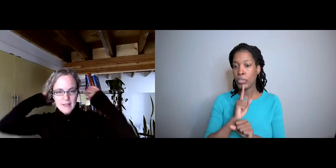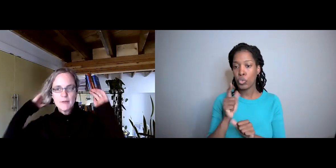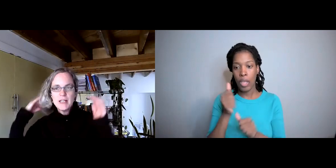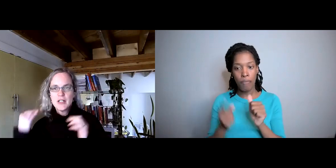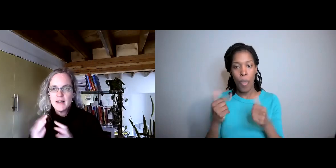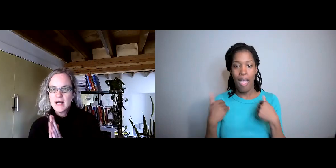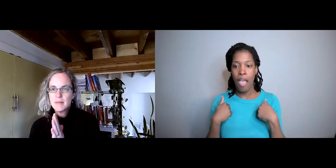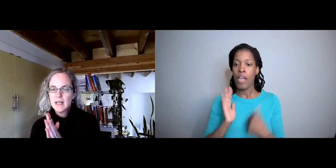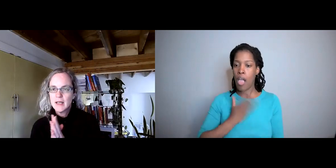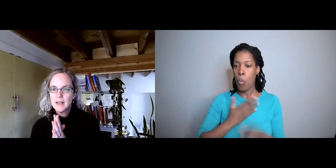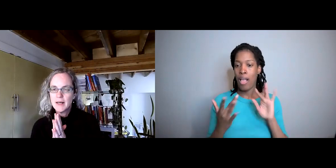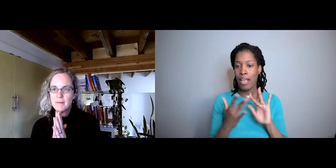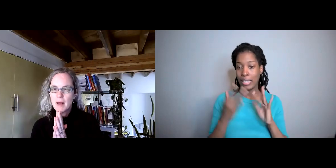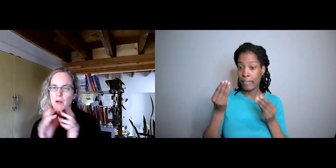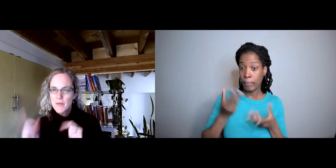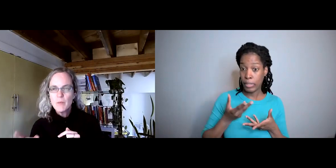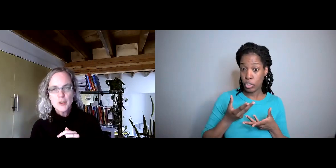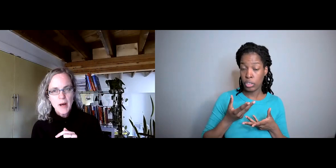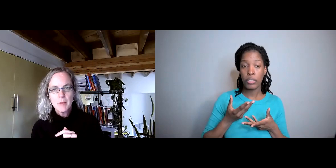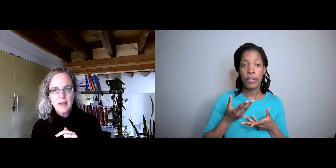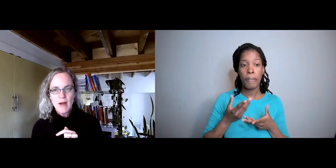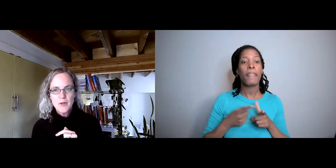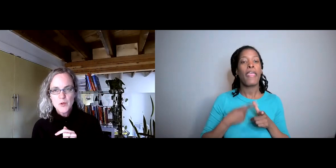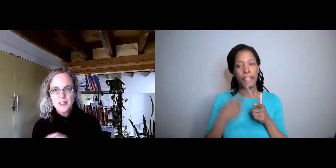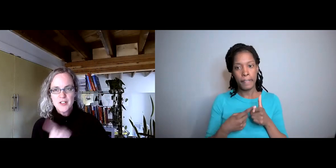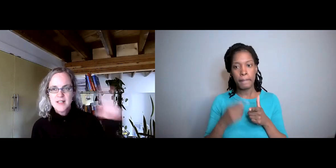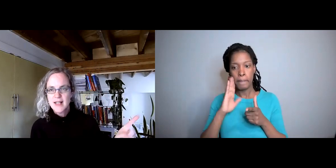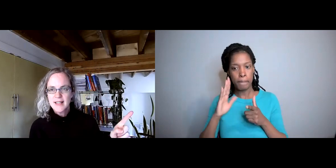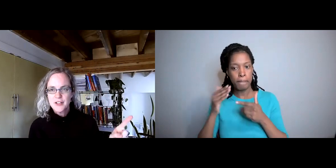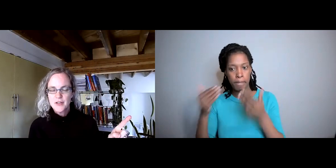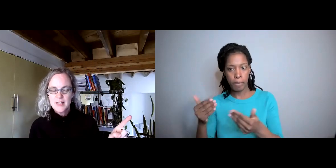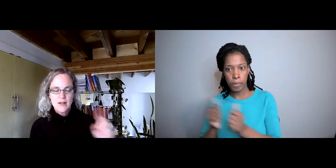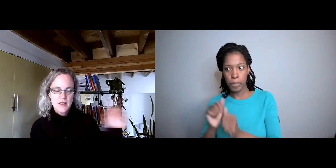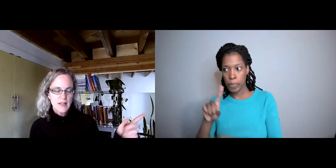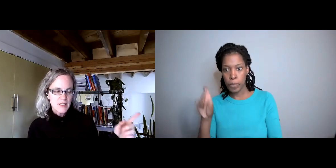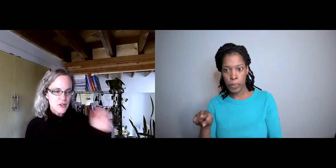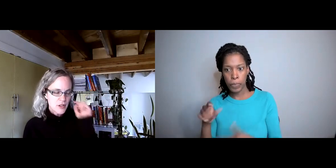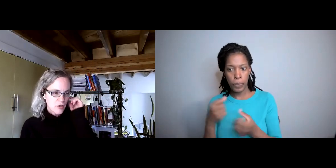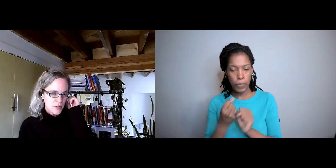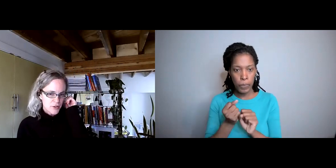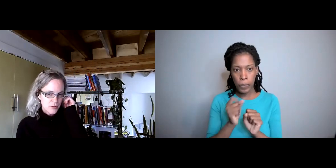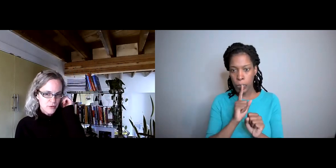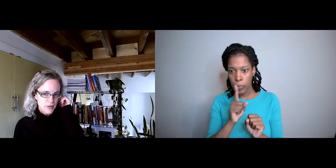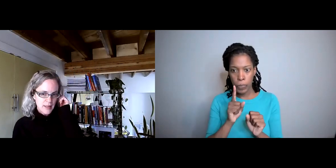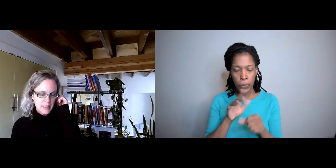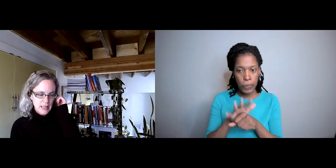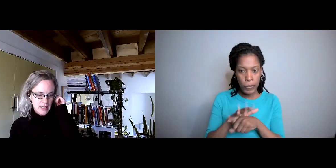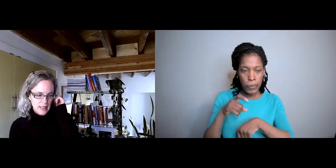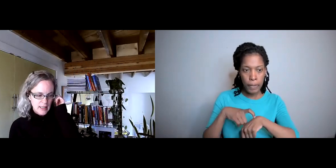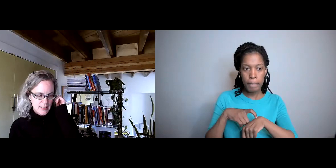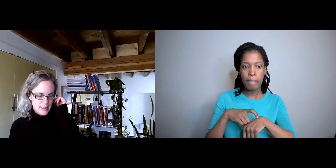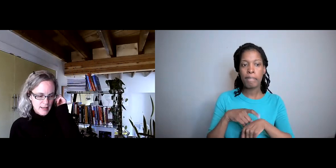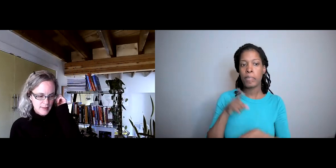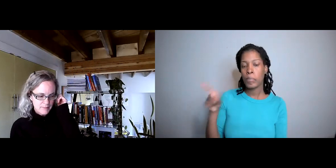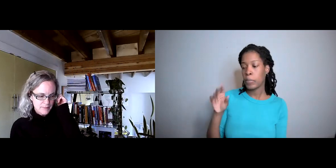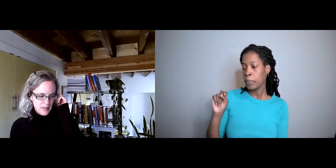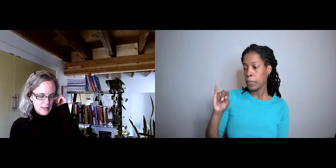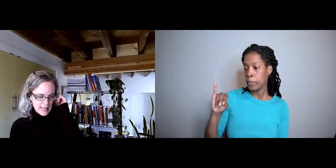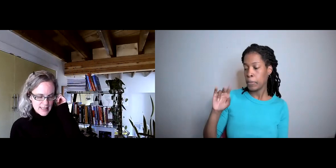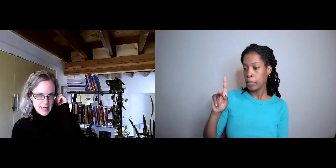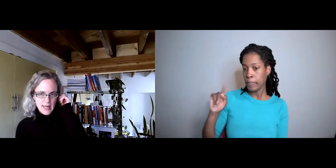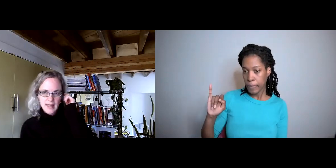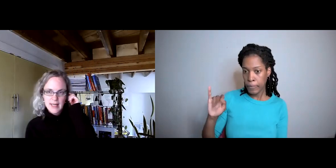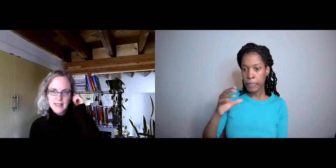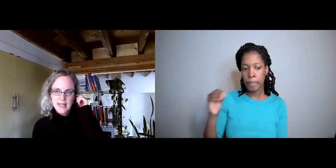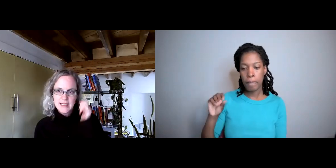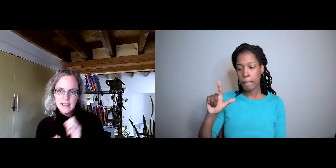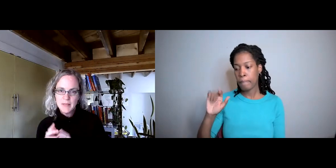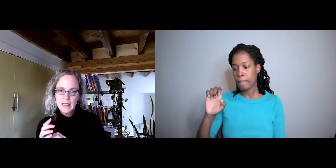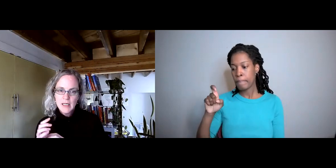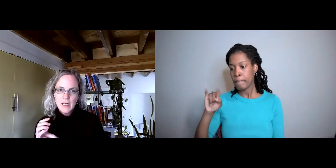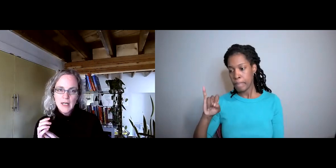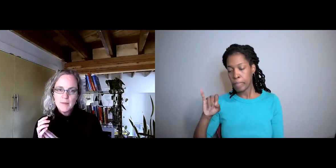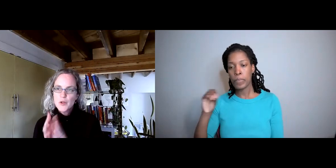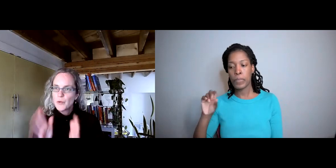And then I'm gonna we. Then we should probably grab those questions because I'd like to share, because I'd like to turn it over to Nicky and Lexie and the Ndi team so real brief.